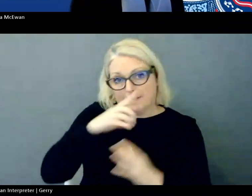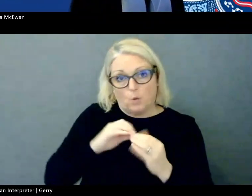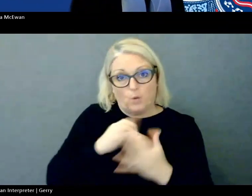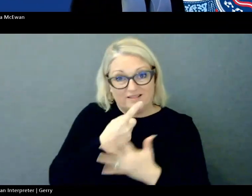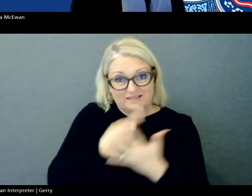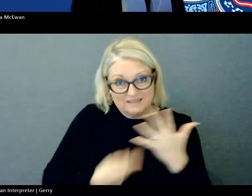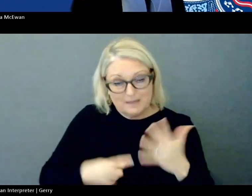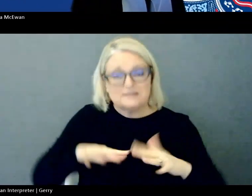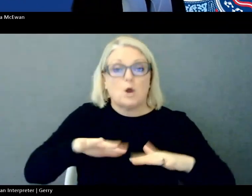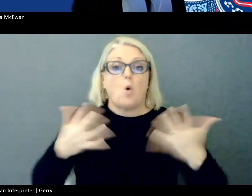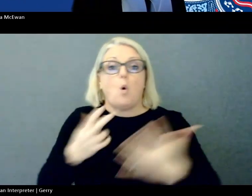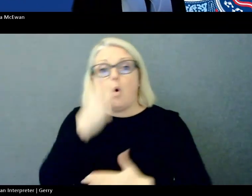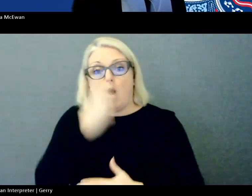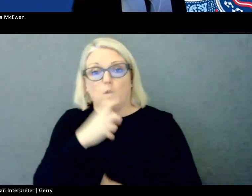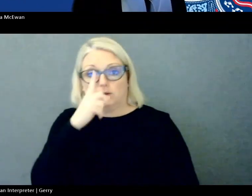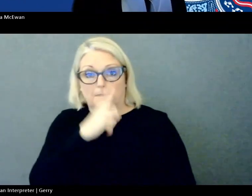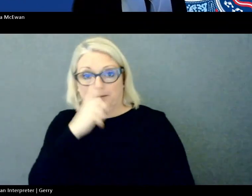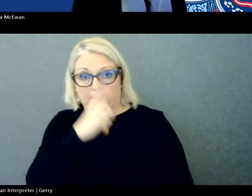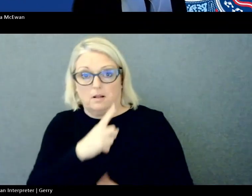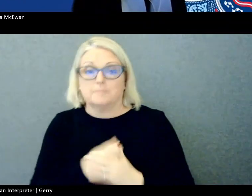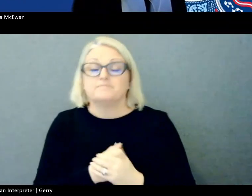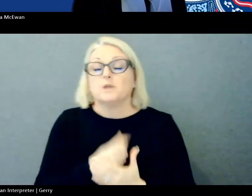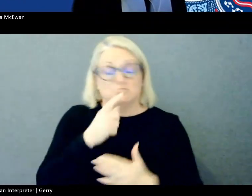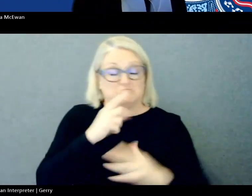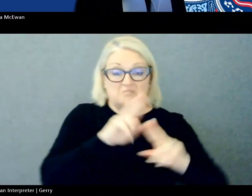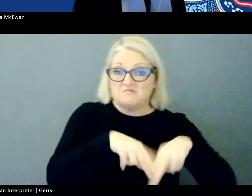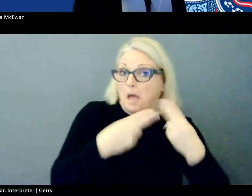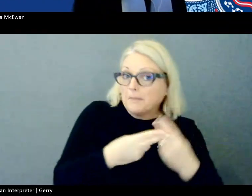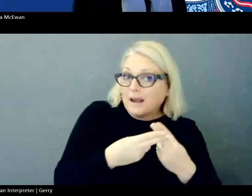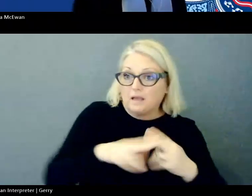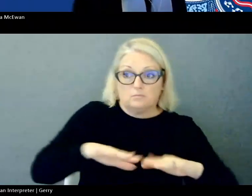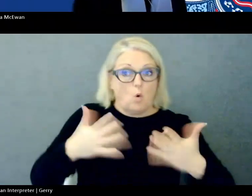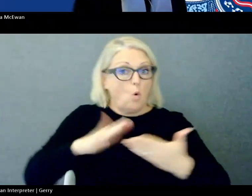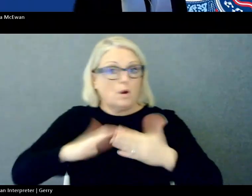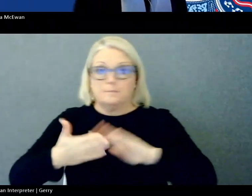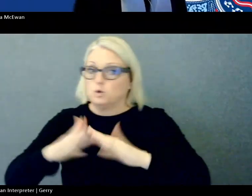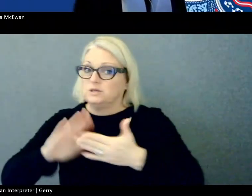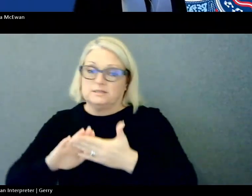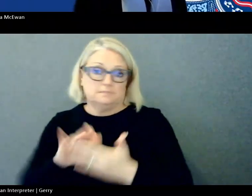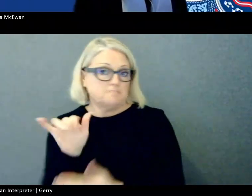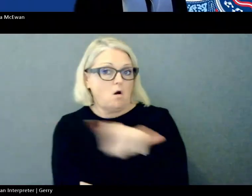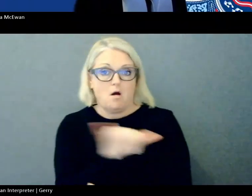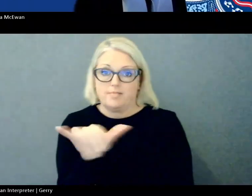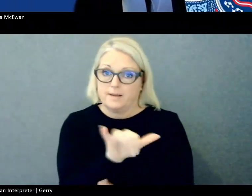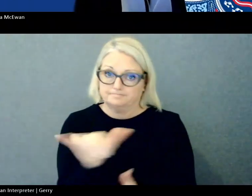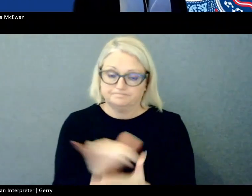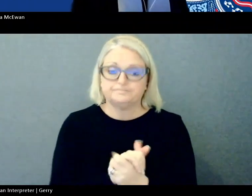primarily in family home and community settings. And we've also got the function